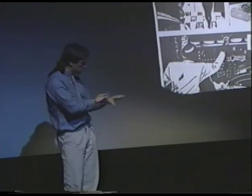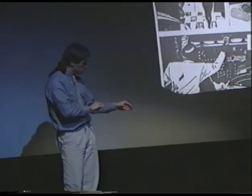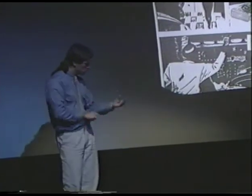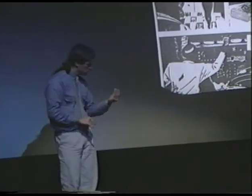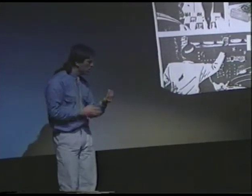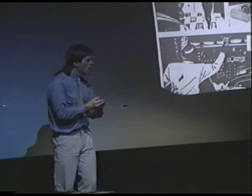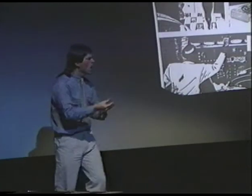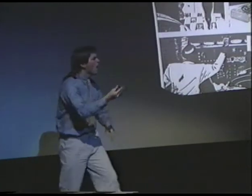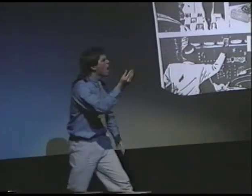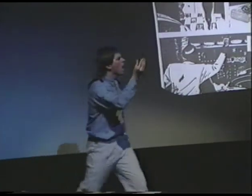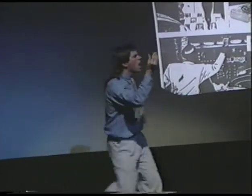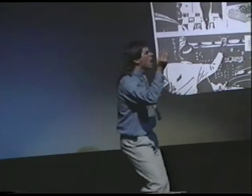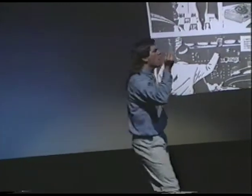Her cigarettes were left behind.